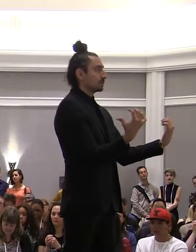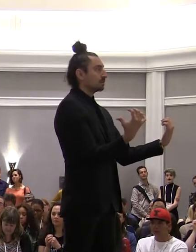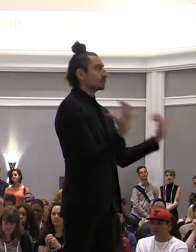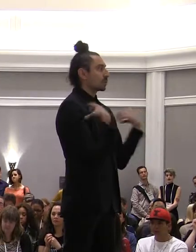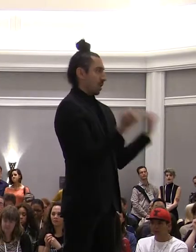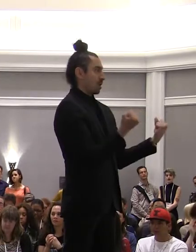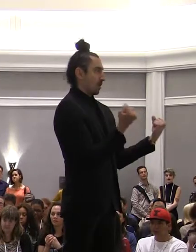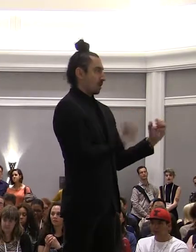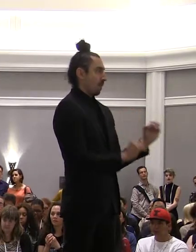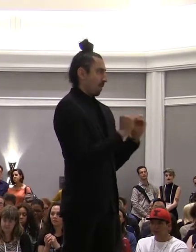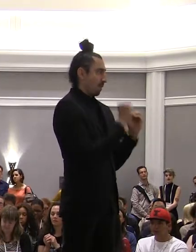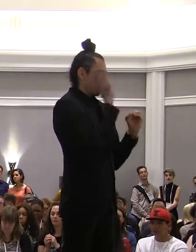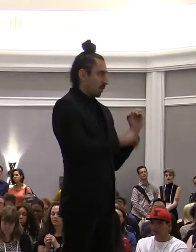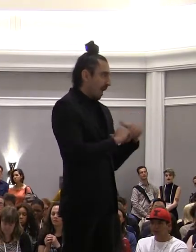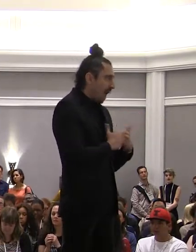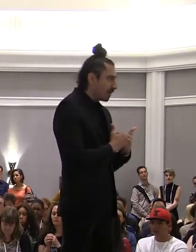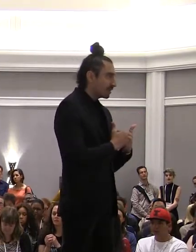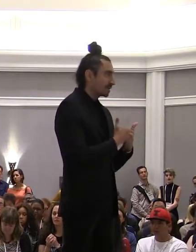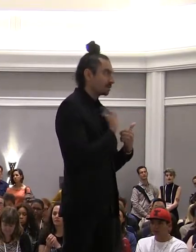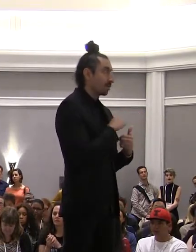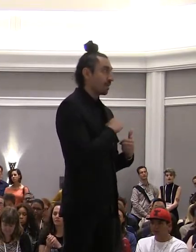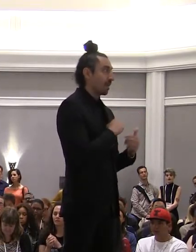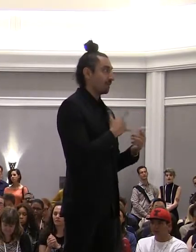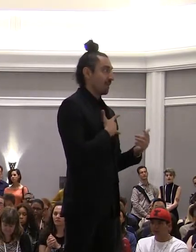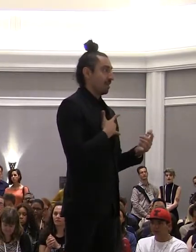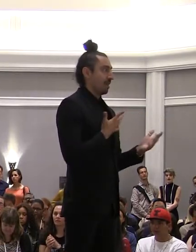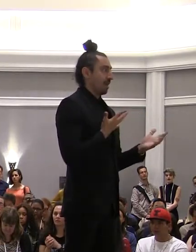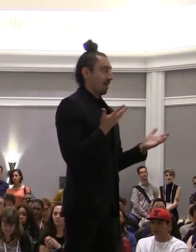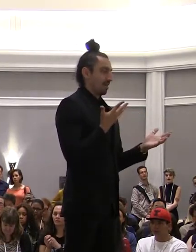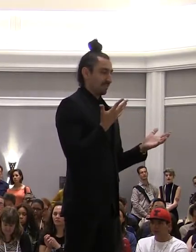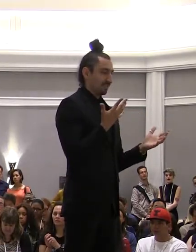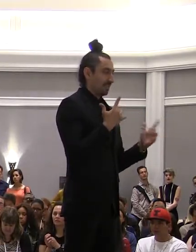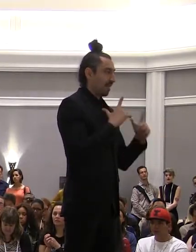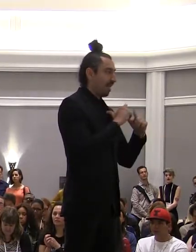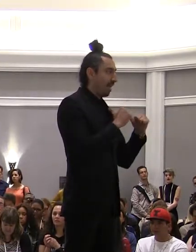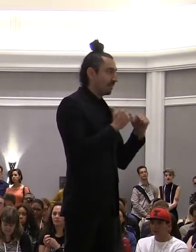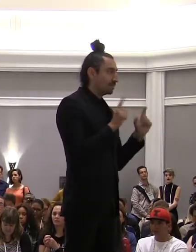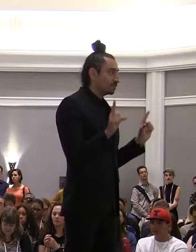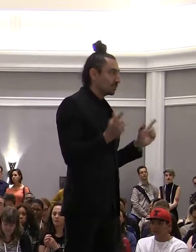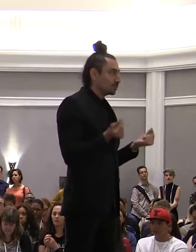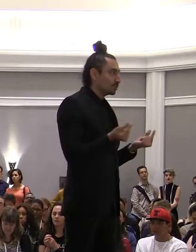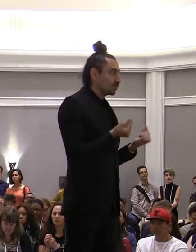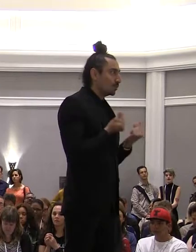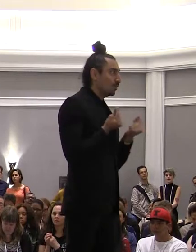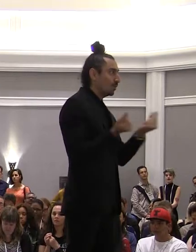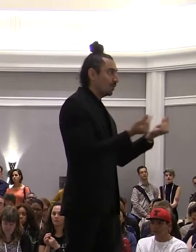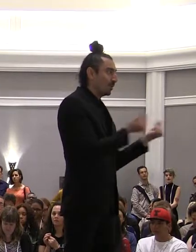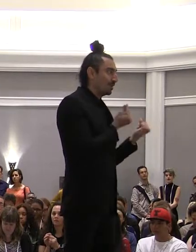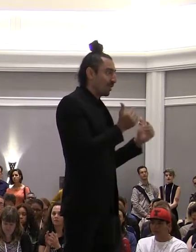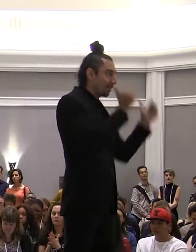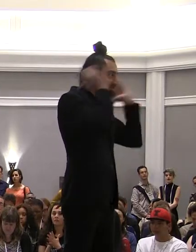Spinning multiple plates at the same time. So definitely come and check it out. Especially, we want attendees from all disciplines,